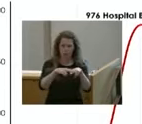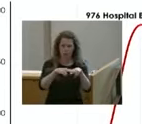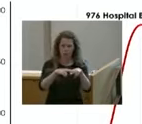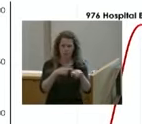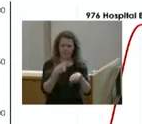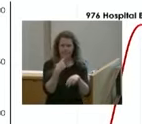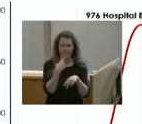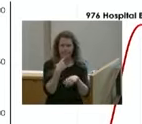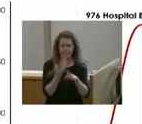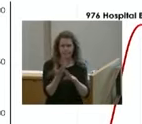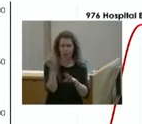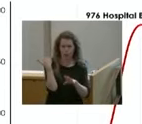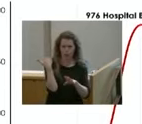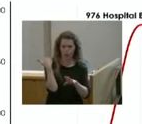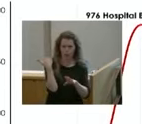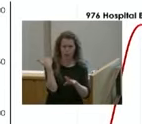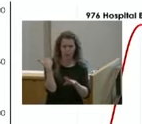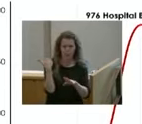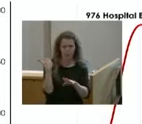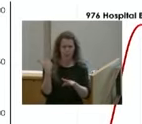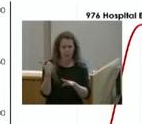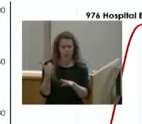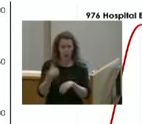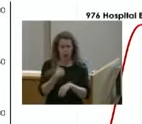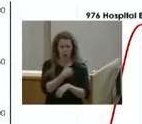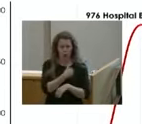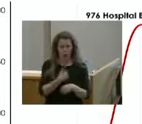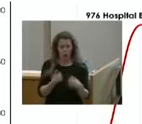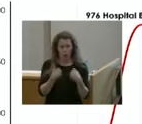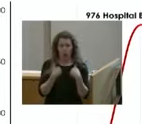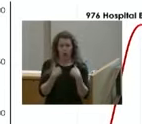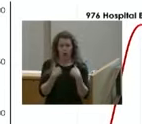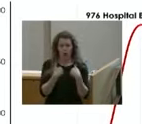car train. You know, we have a couple breaks on that train.